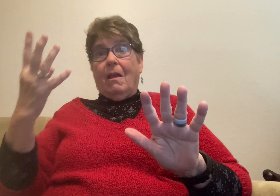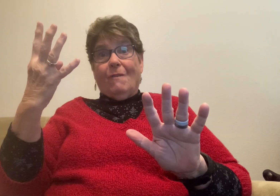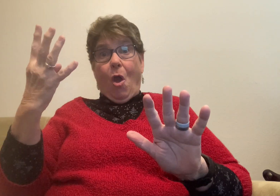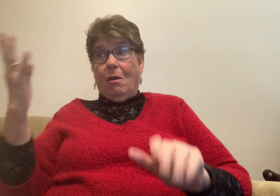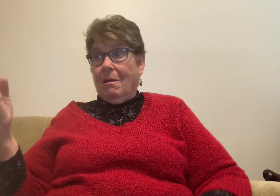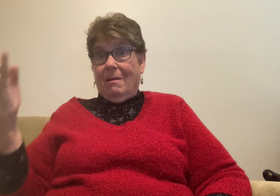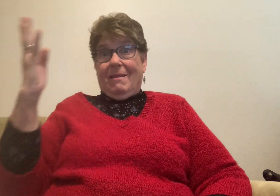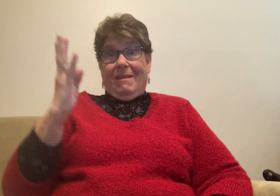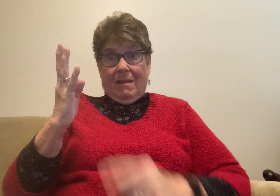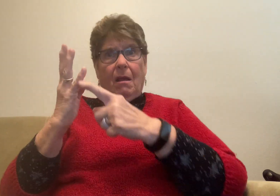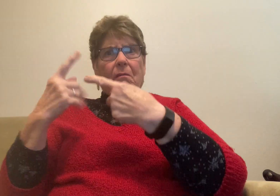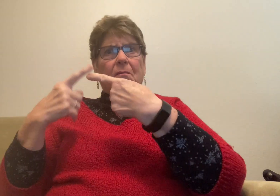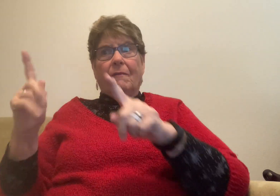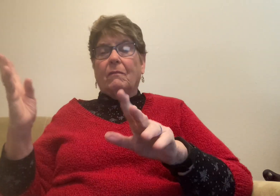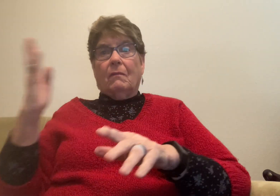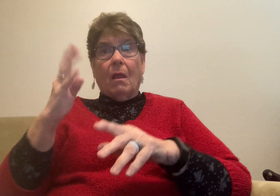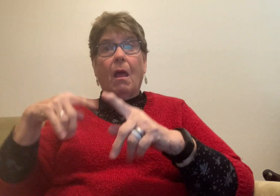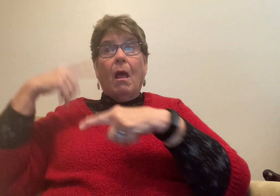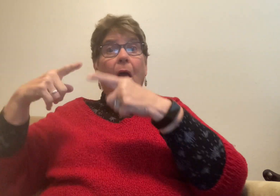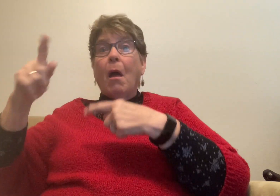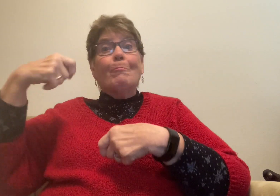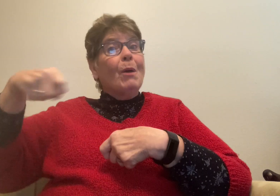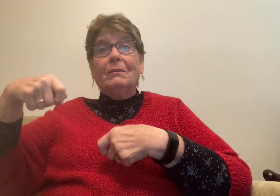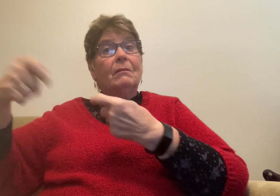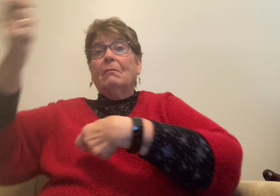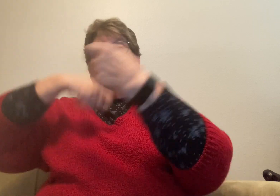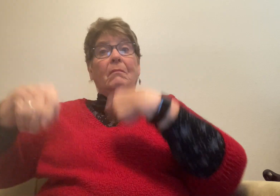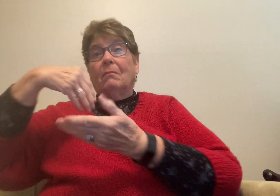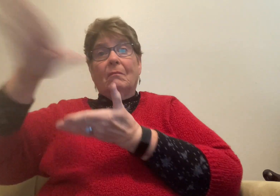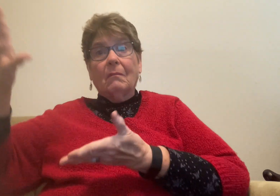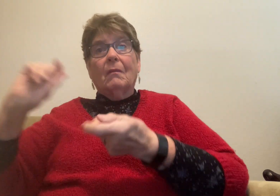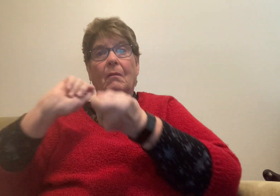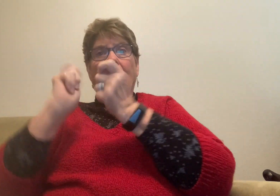When they change presidents, they leave, and the new person comes in.